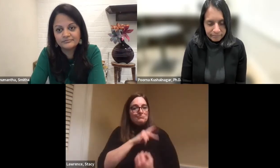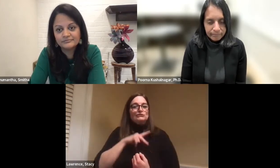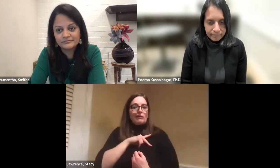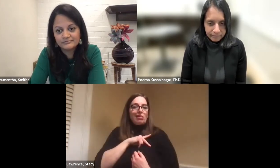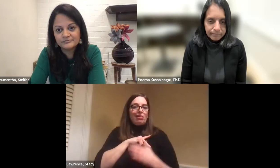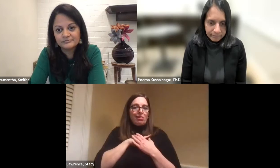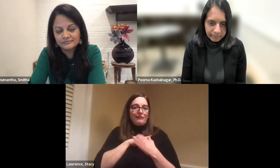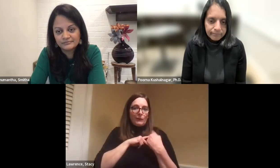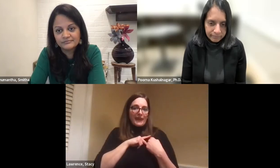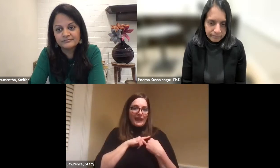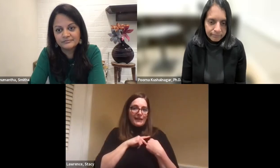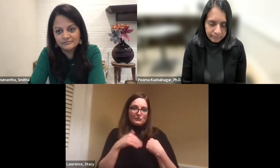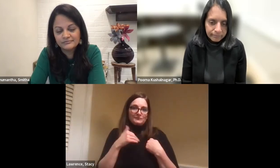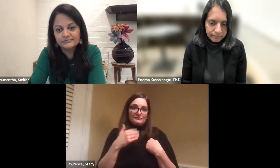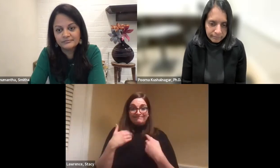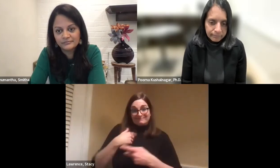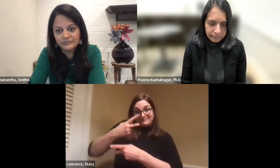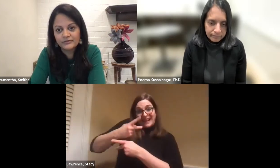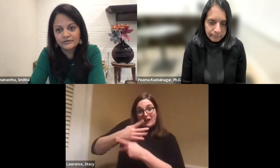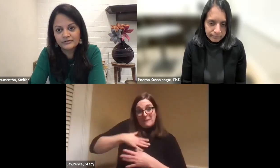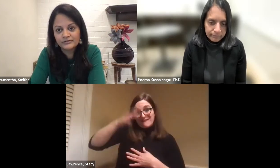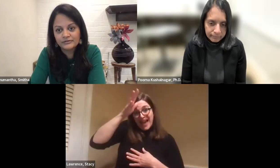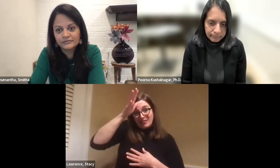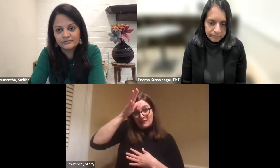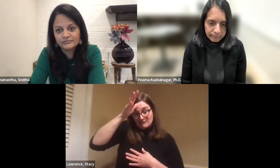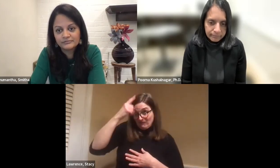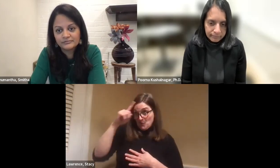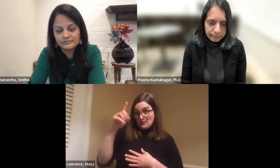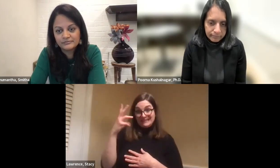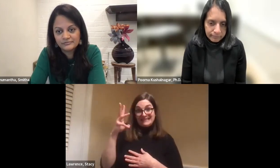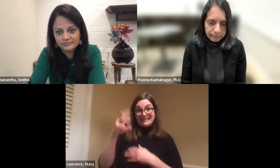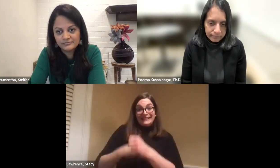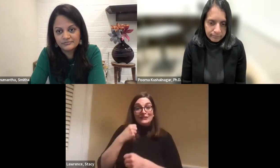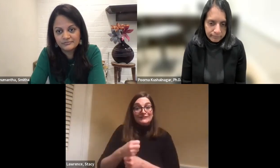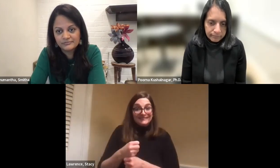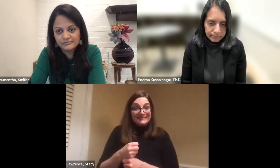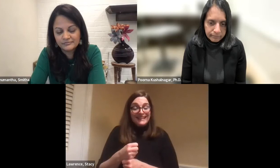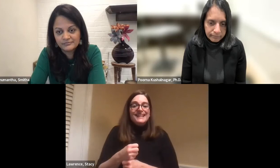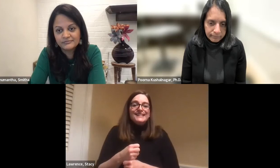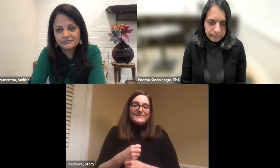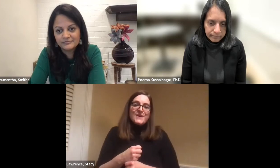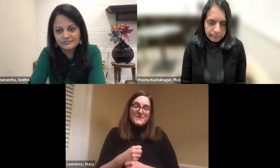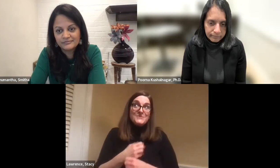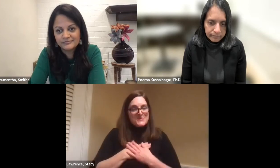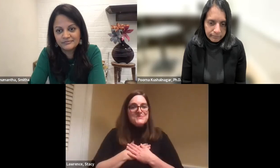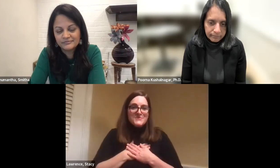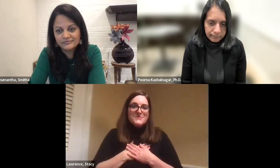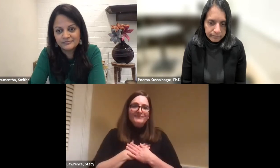this is a very valuable and personal project for me. I was a caregiver, my father, for about 16 years,